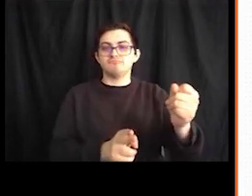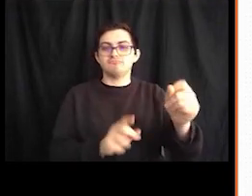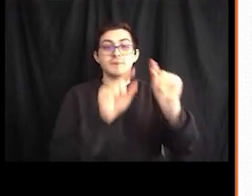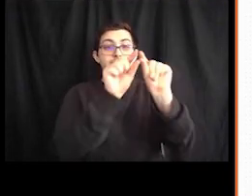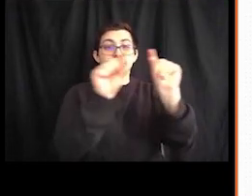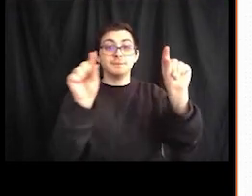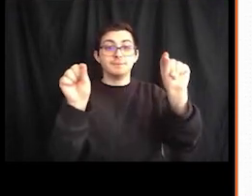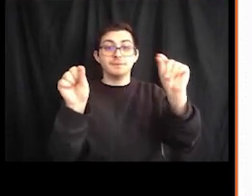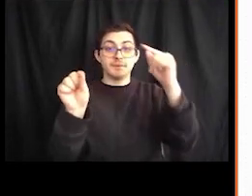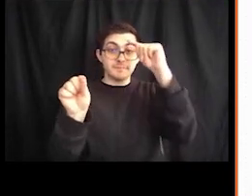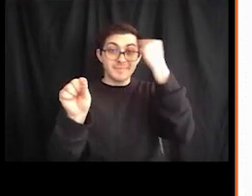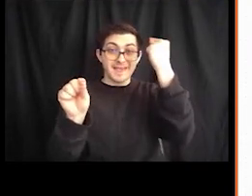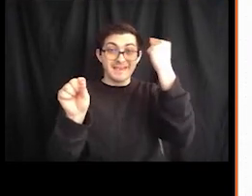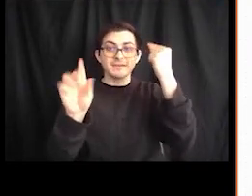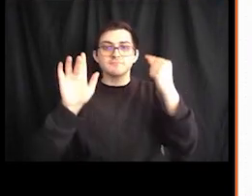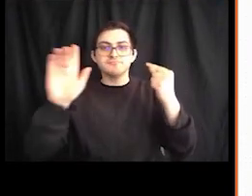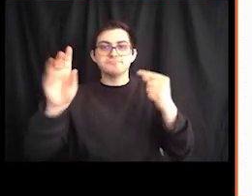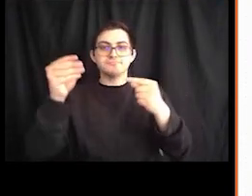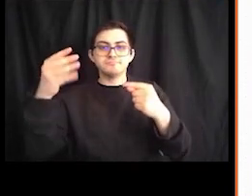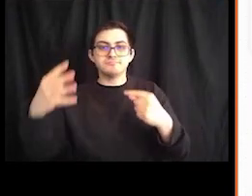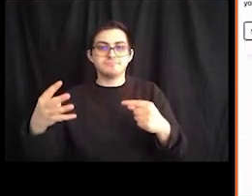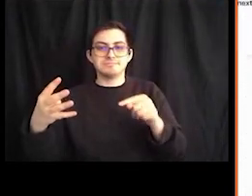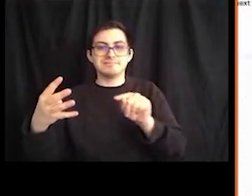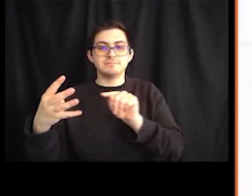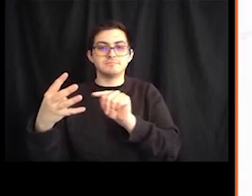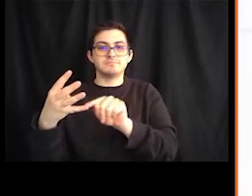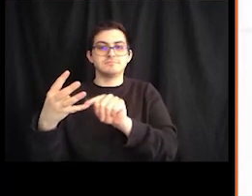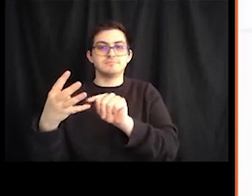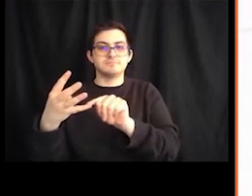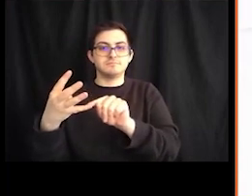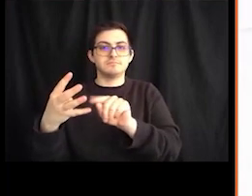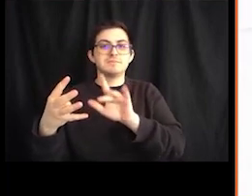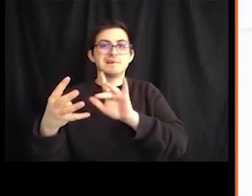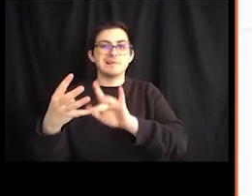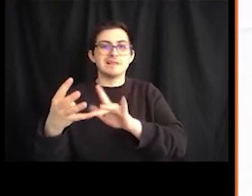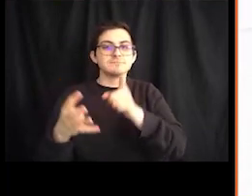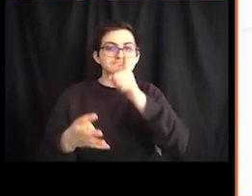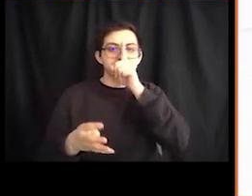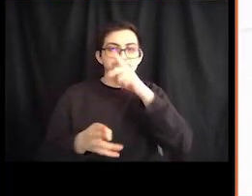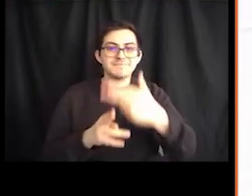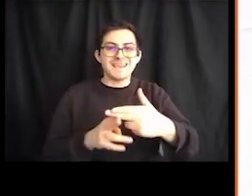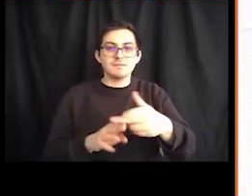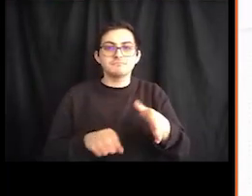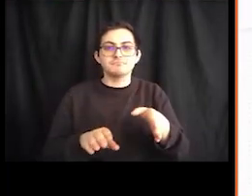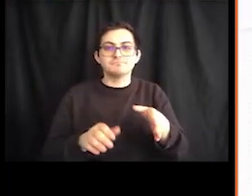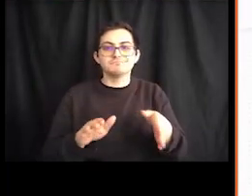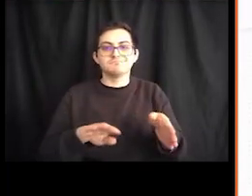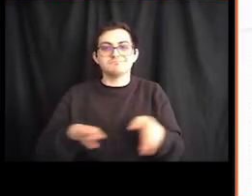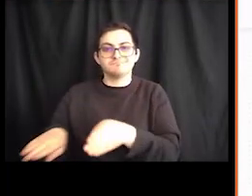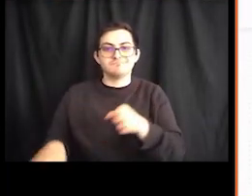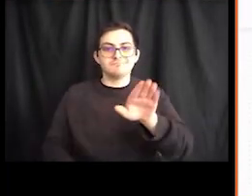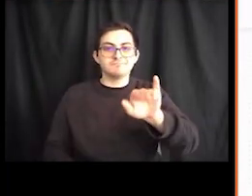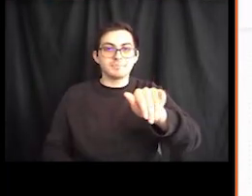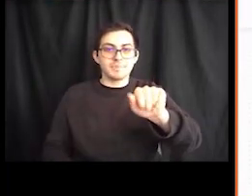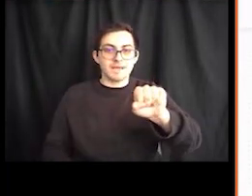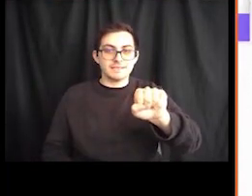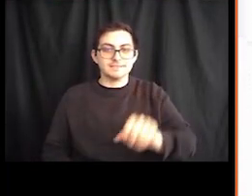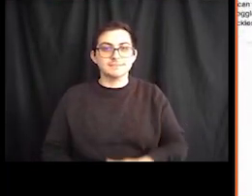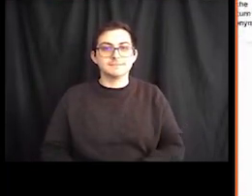anonymous to avoid bias, like Alice was talking about. For stickies, all you have to do is press S to quickly edit sticky to the Canvas.